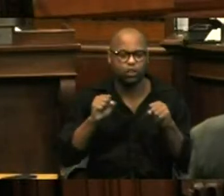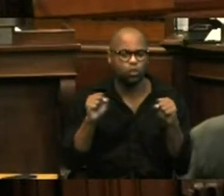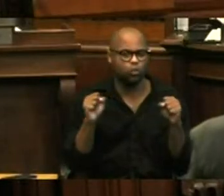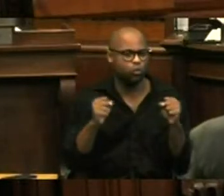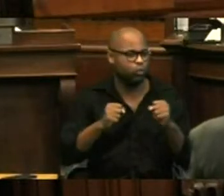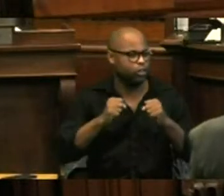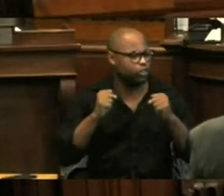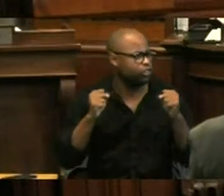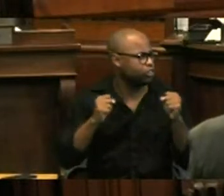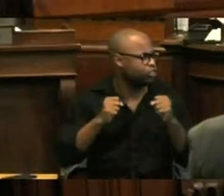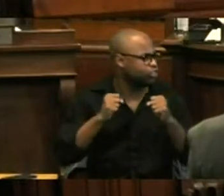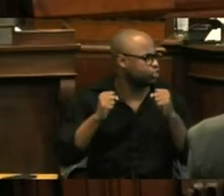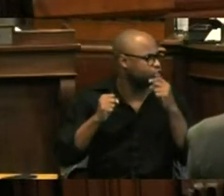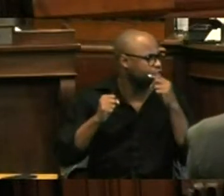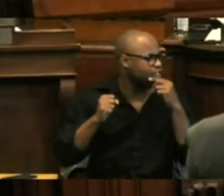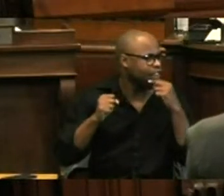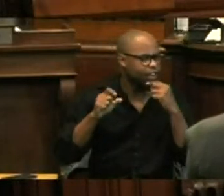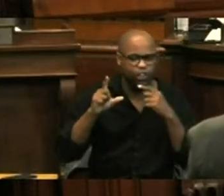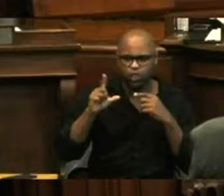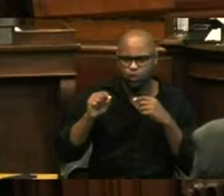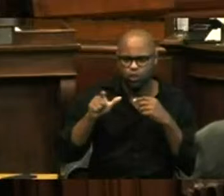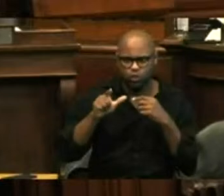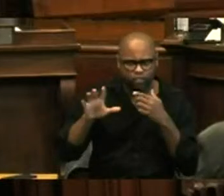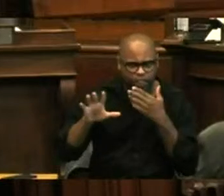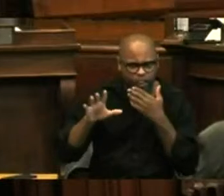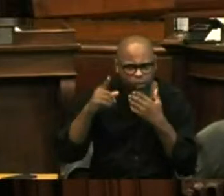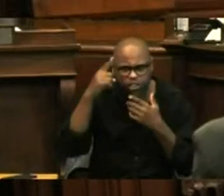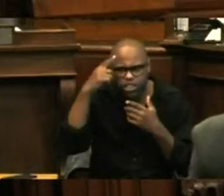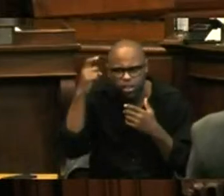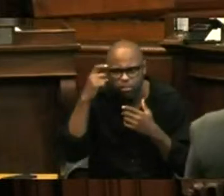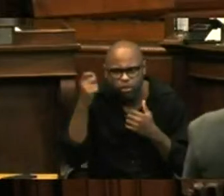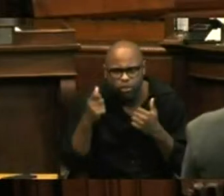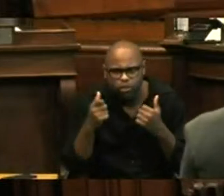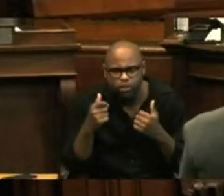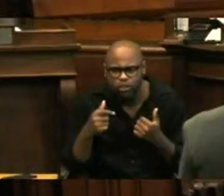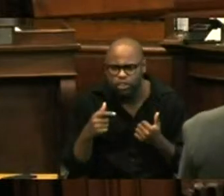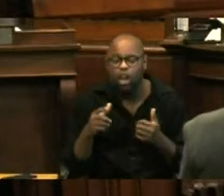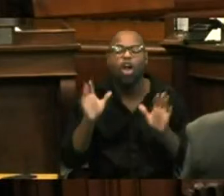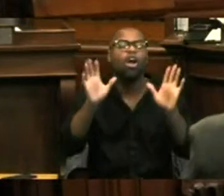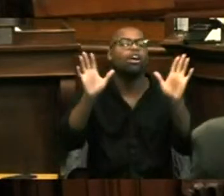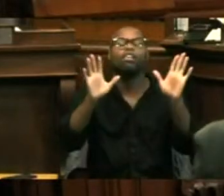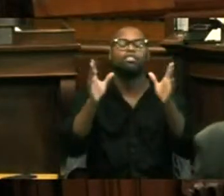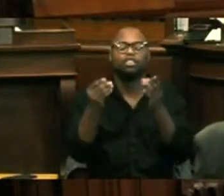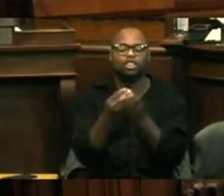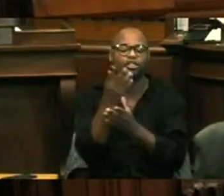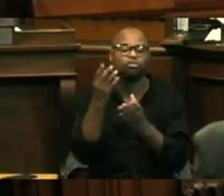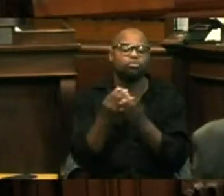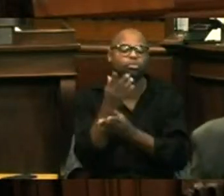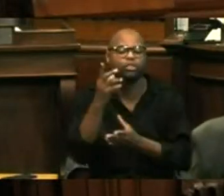public workshop I see is going